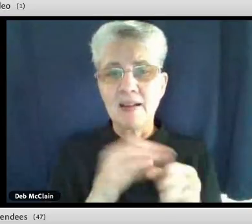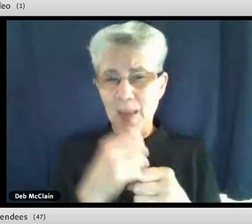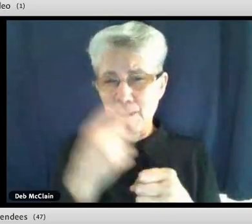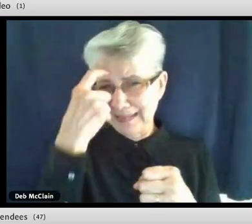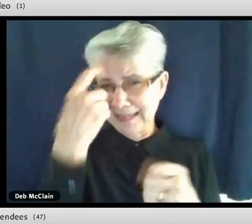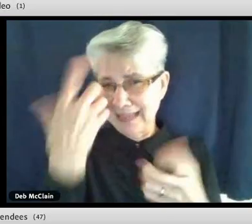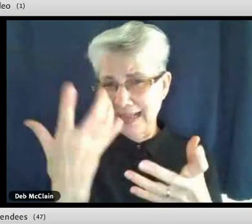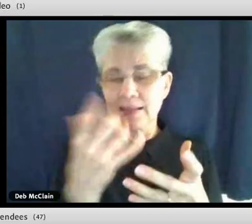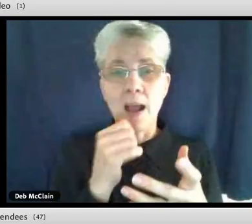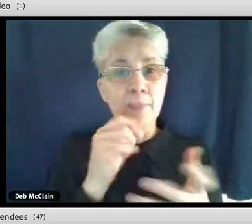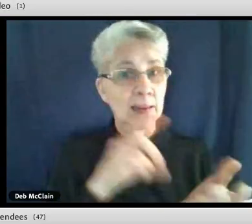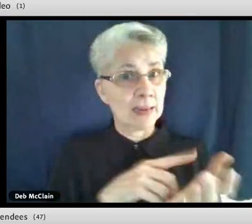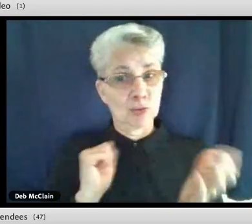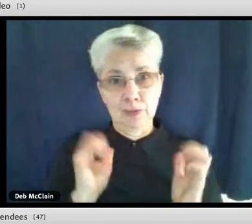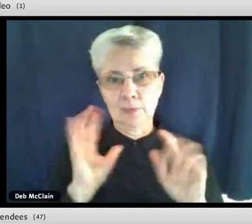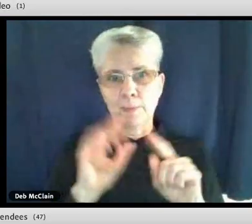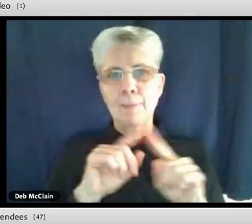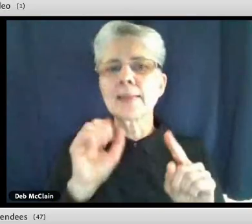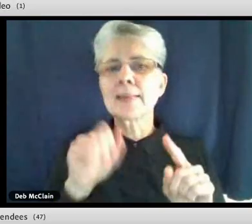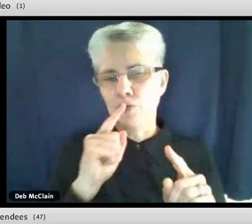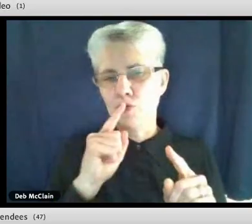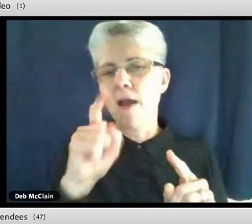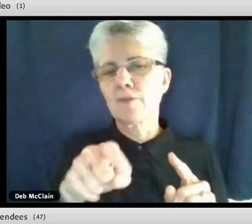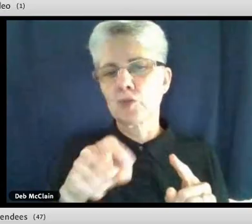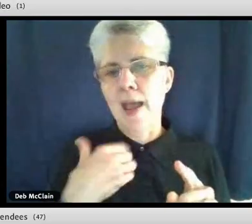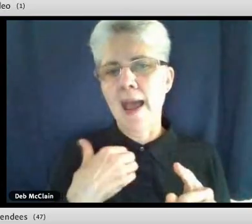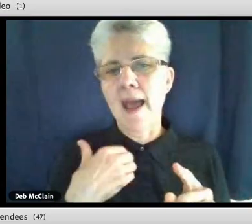I'm not a doctor, but yeah, you do have to have it nearby.